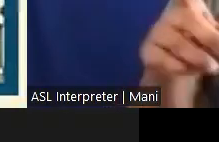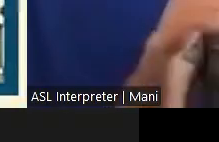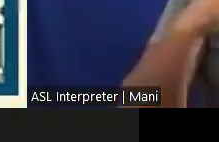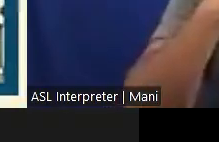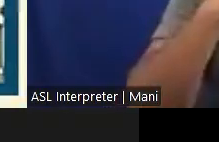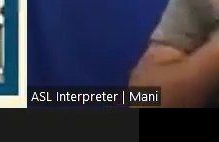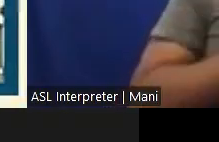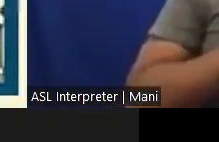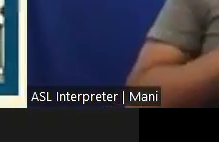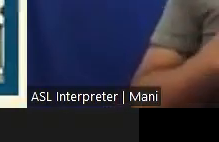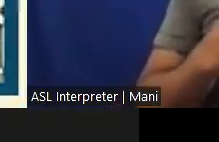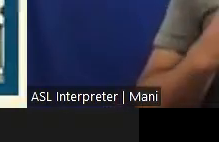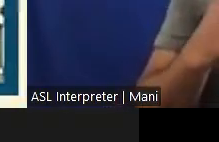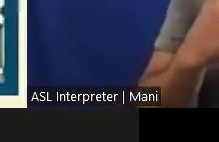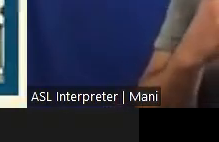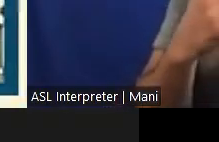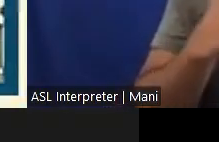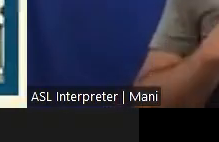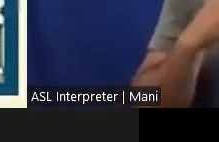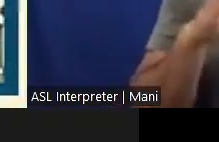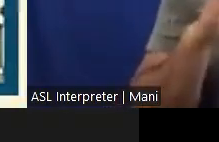I said, yes, I know our communications team is going to help link them